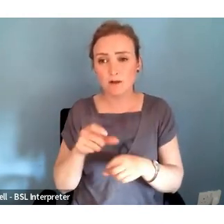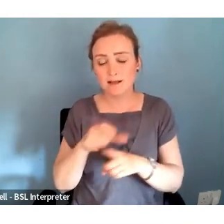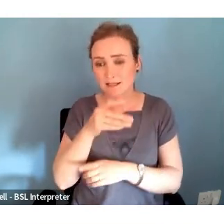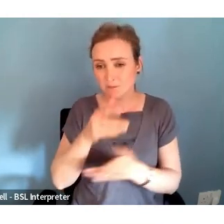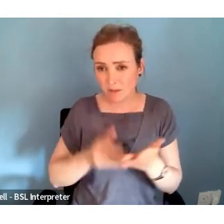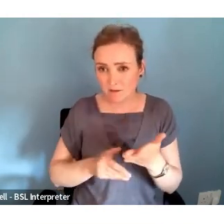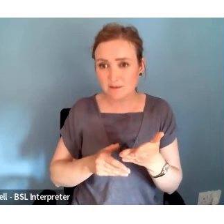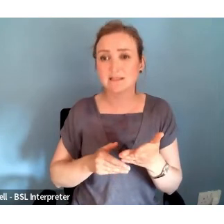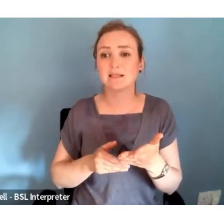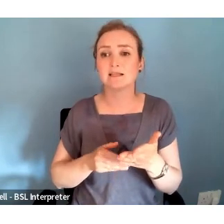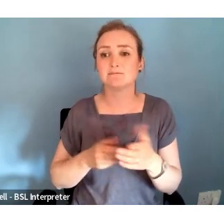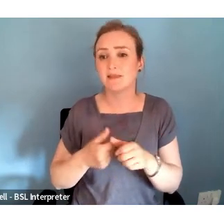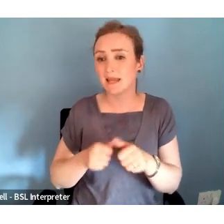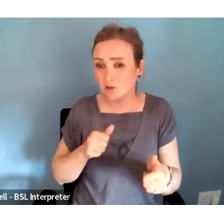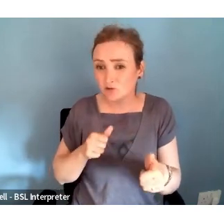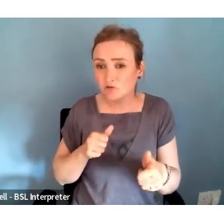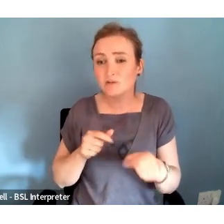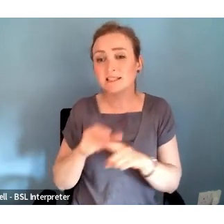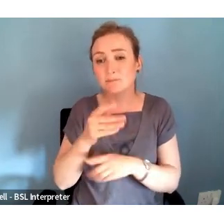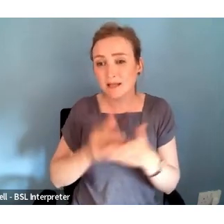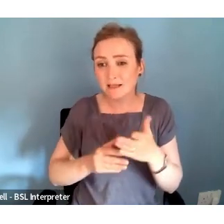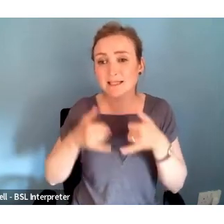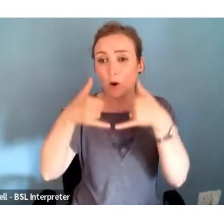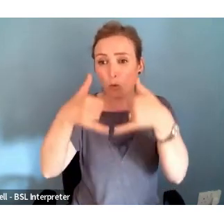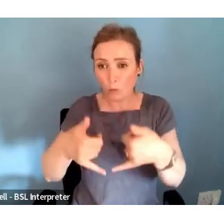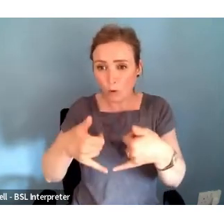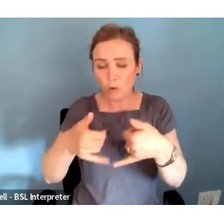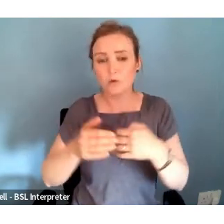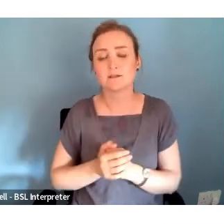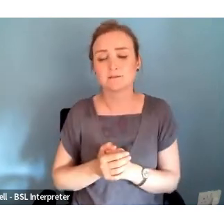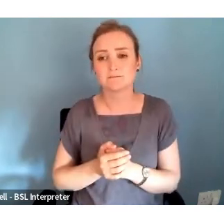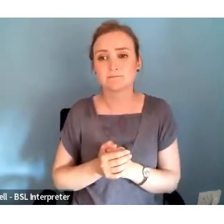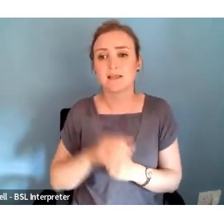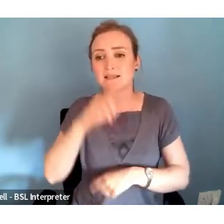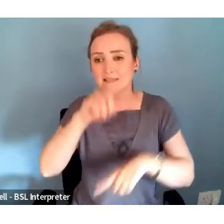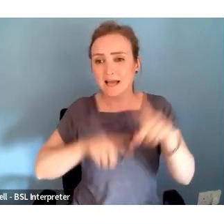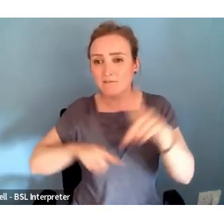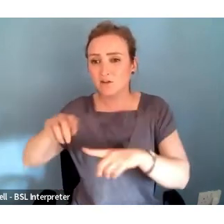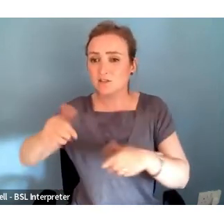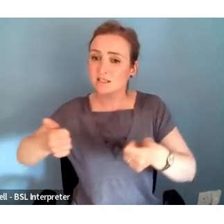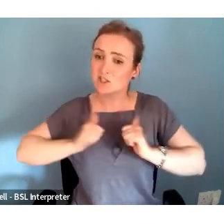, diversity champions, inclusive employer awards